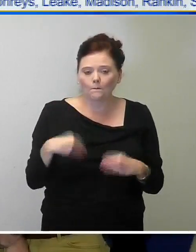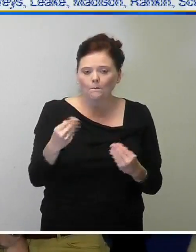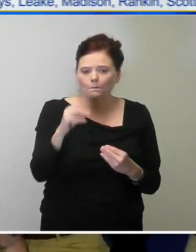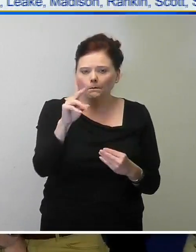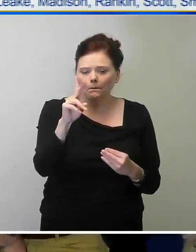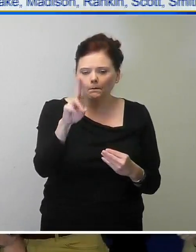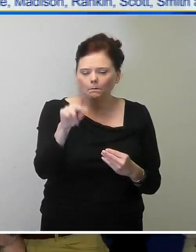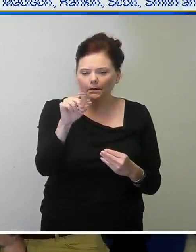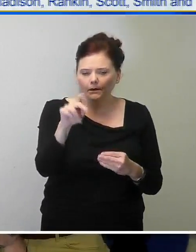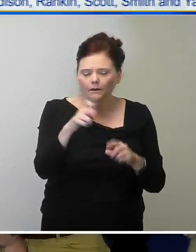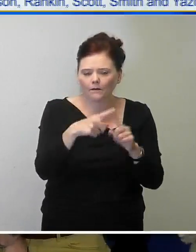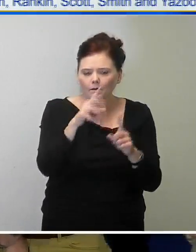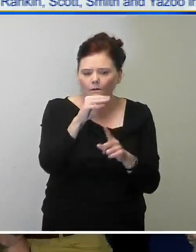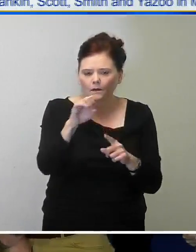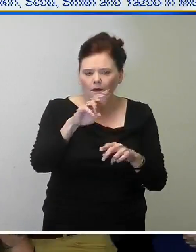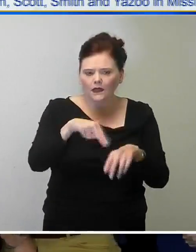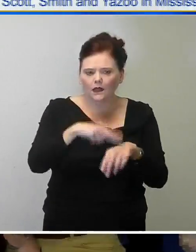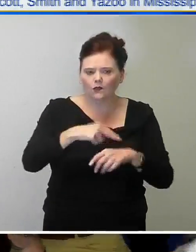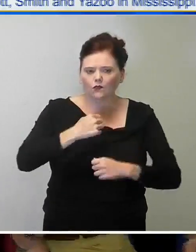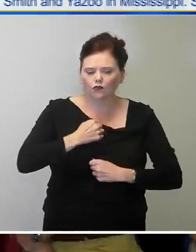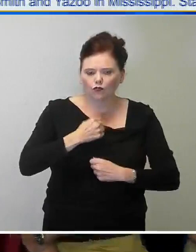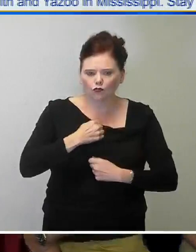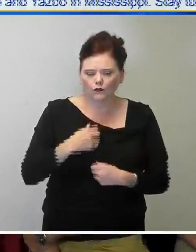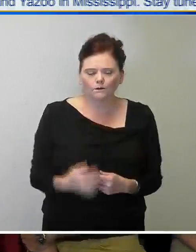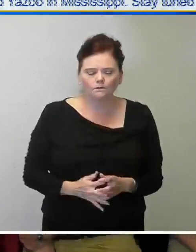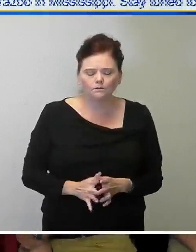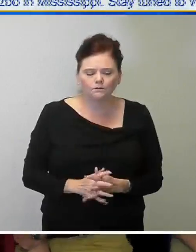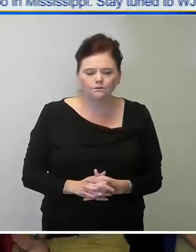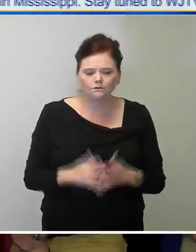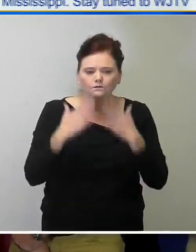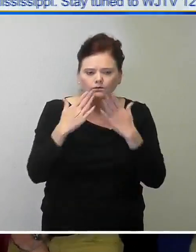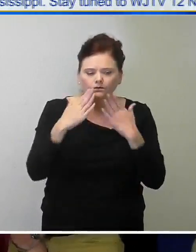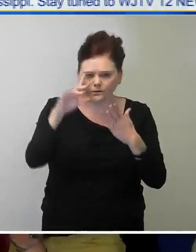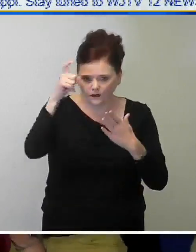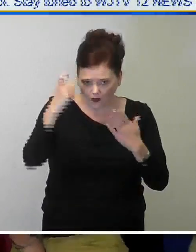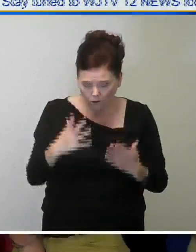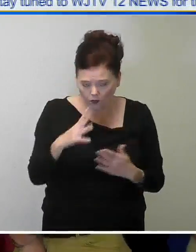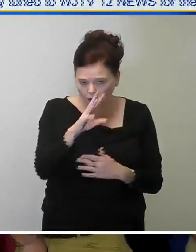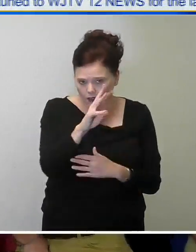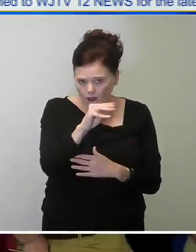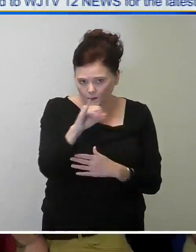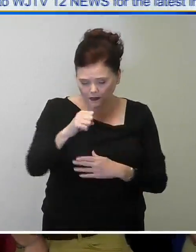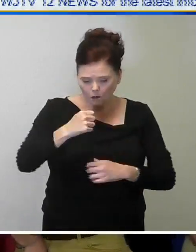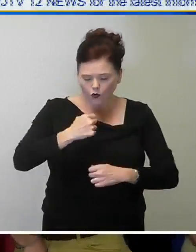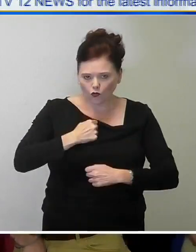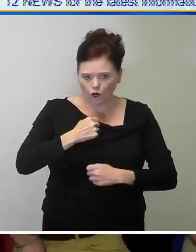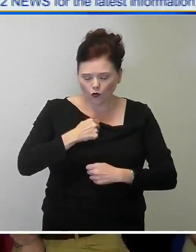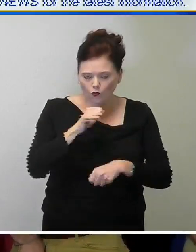AT THIS TIME I CALL ON THE GENERAL TO COME FORWARD AND GIVE AN UPDATE FROM THE MISSISSIPPI NATIONAL GUARD.